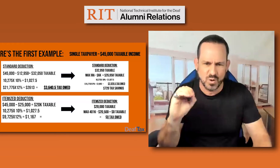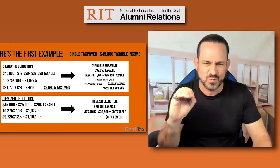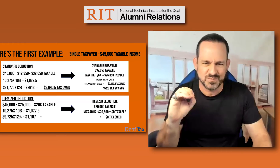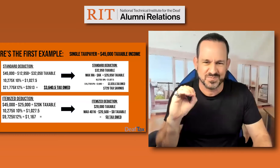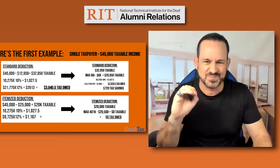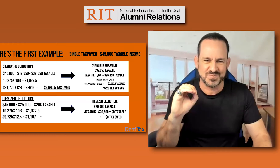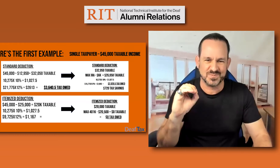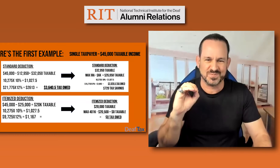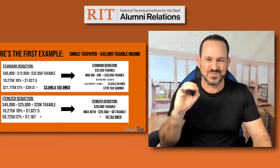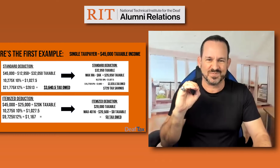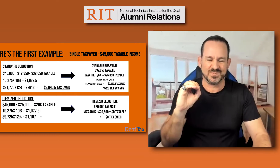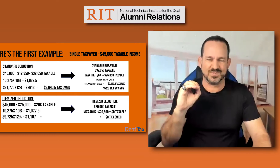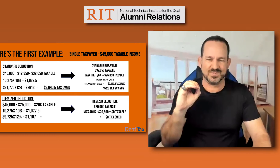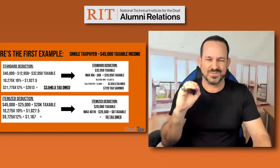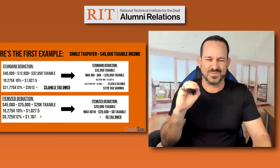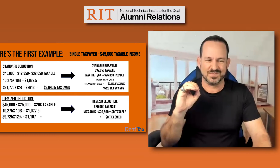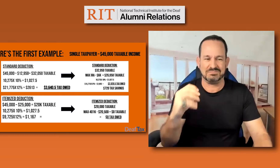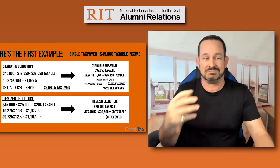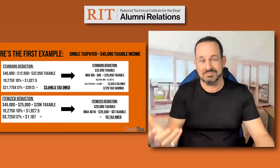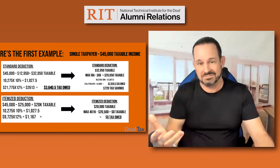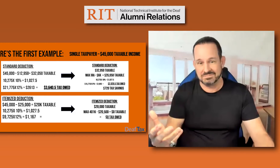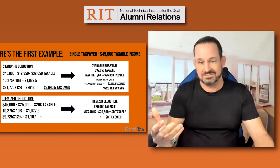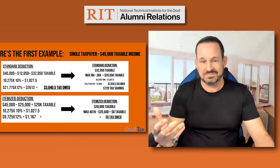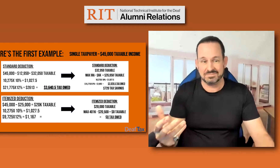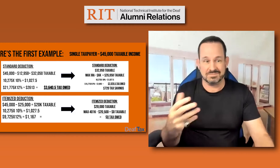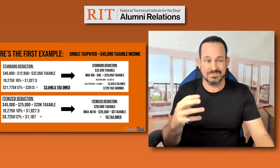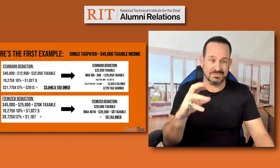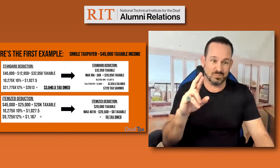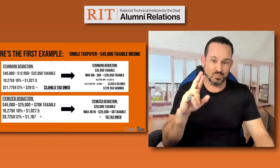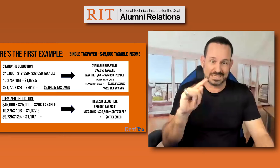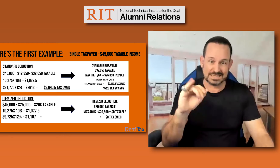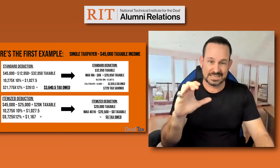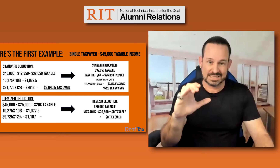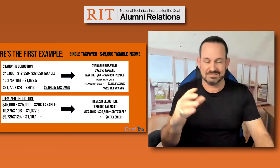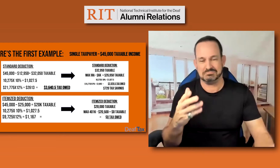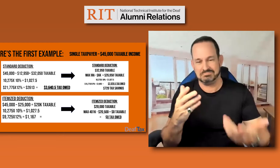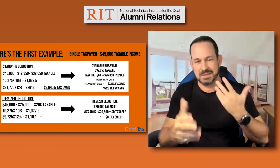It is reduced to zero tax owed, as you can see.